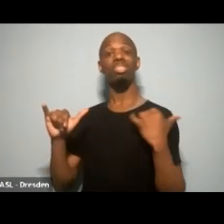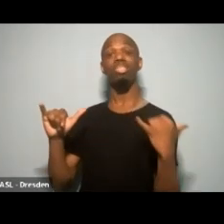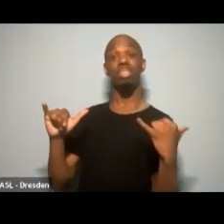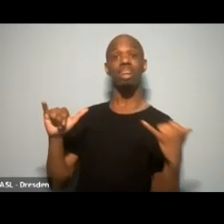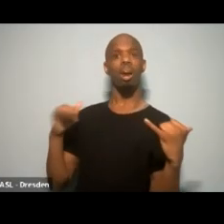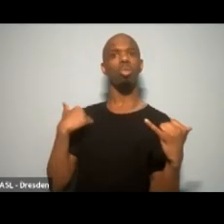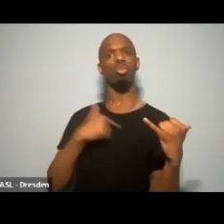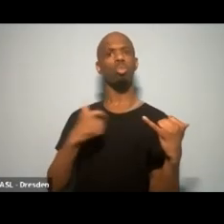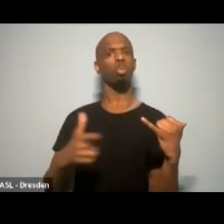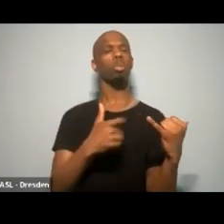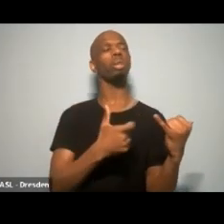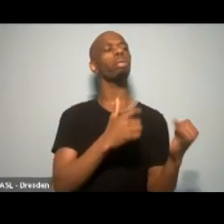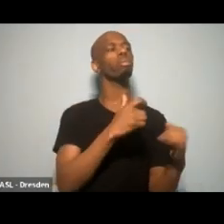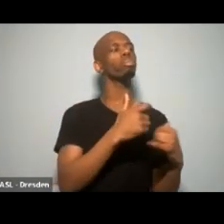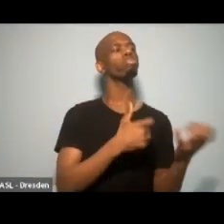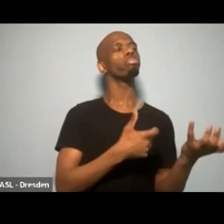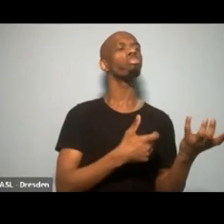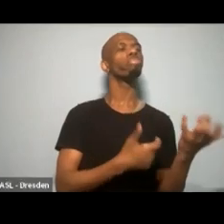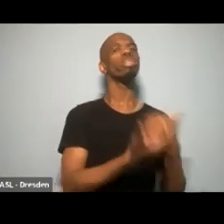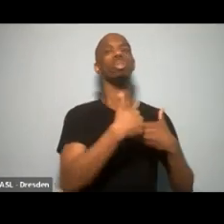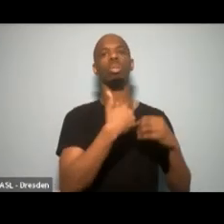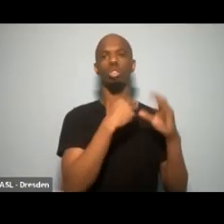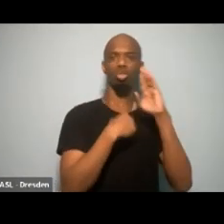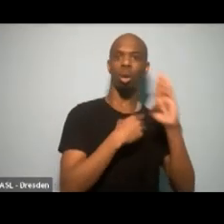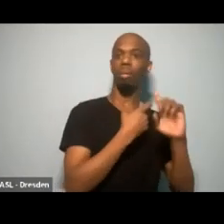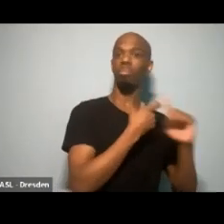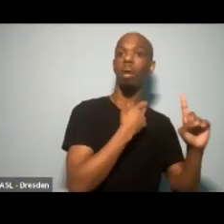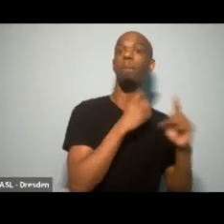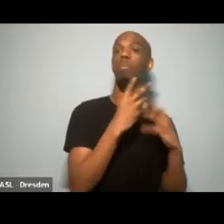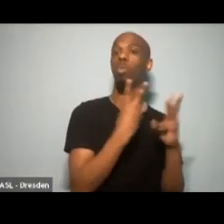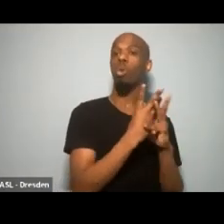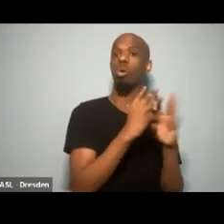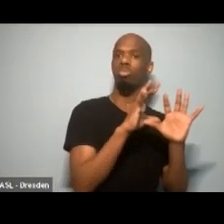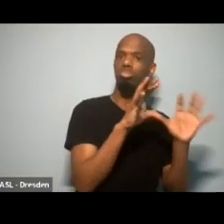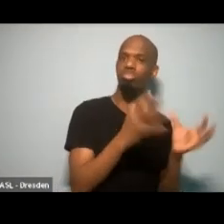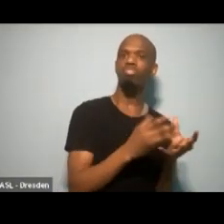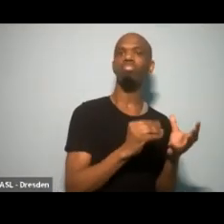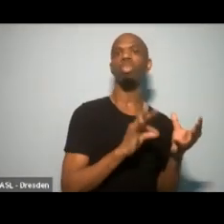So that adds to the richness of the work.